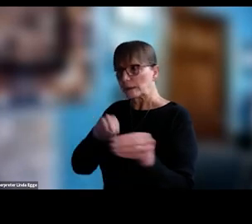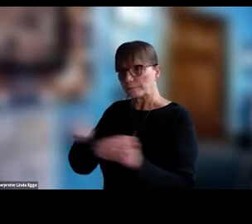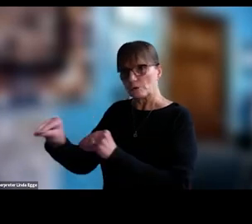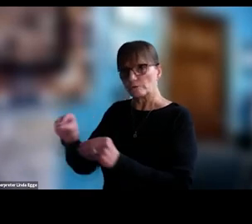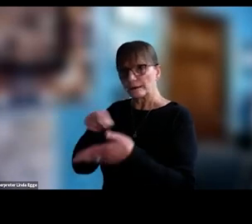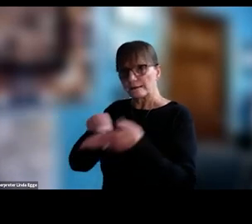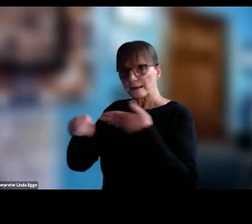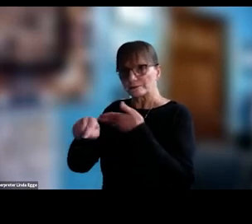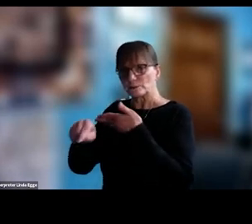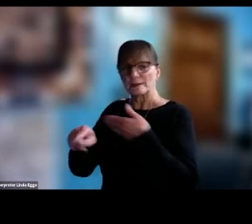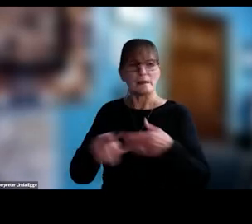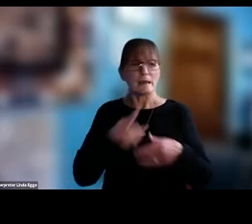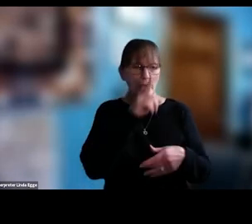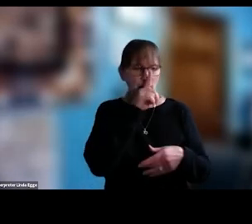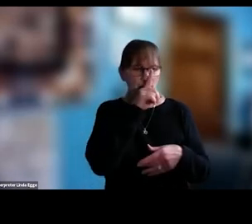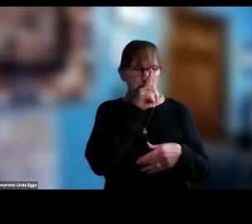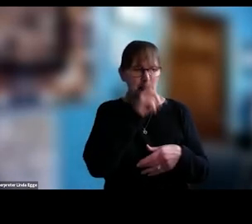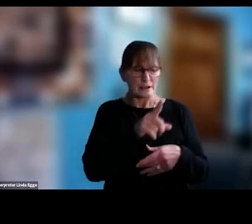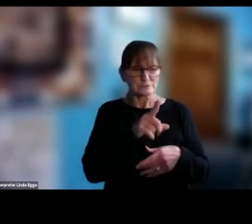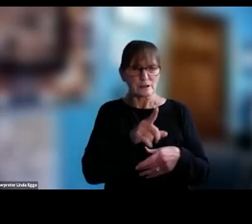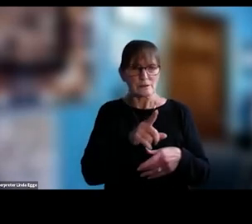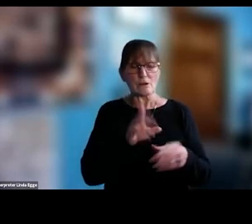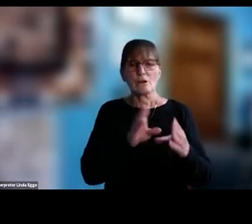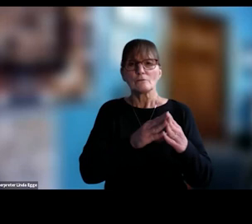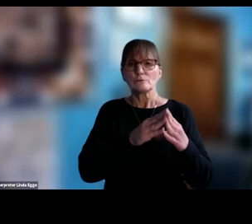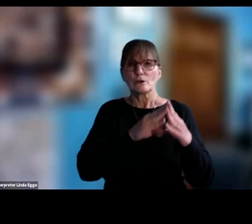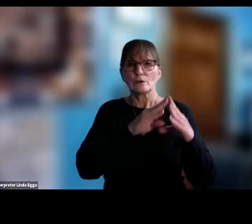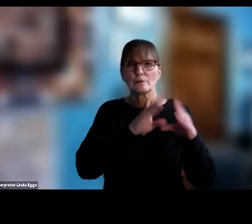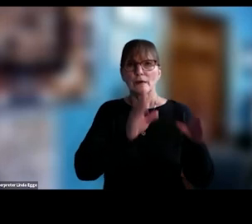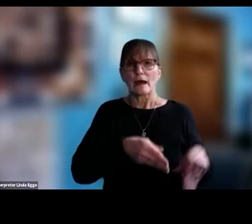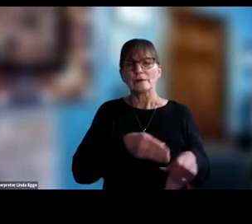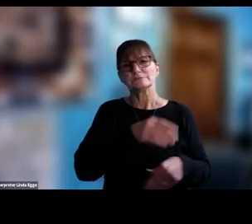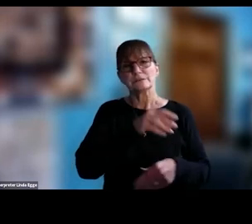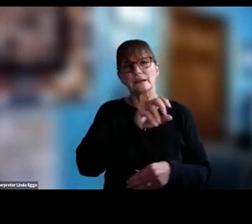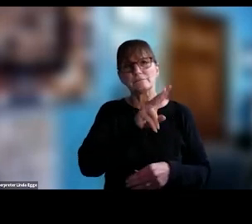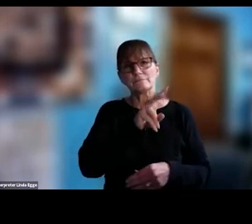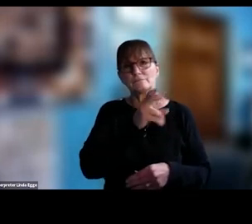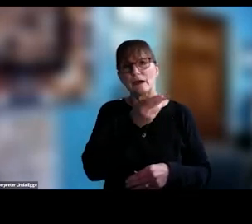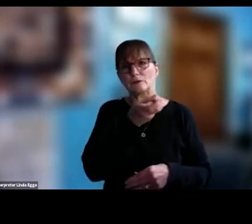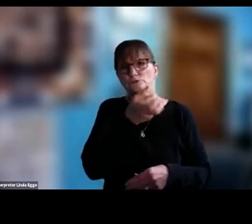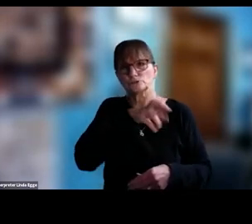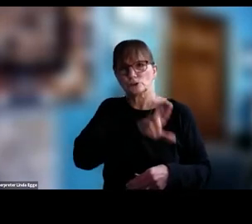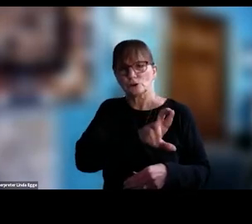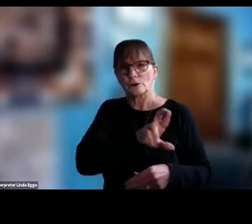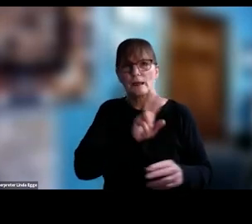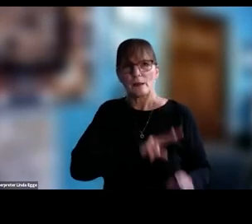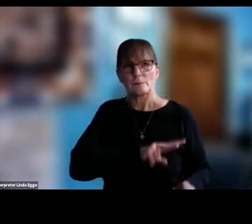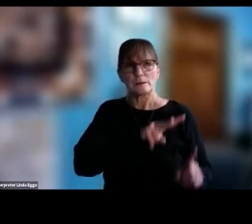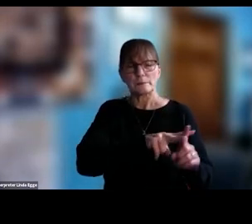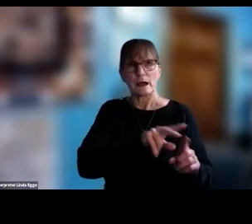[Ashley] And Elisa actually got her housing voucher through the Housing Authority, and we applied about a year ago,